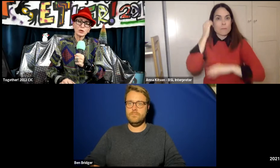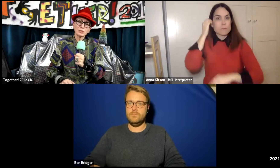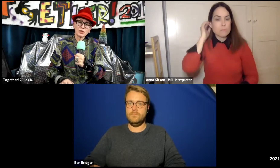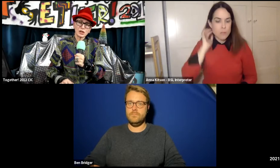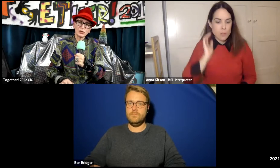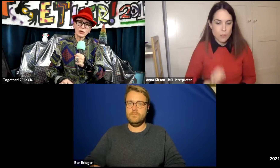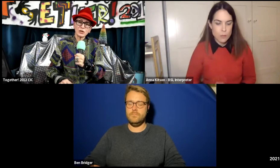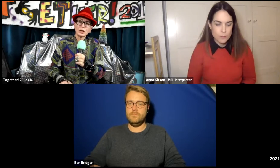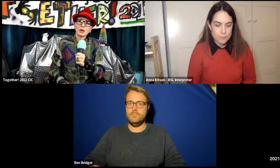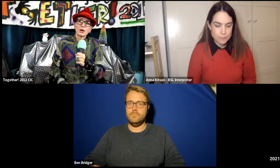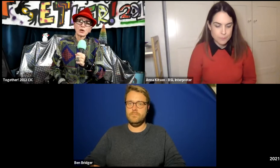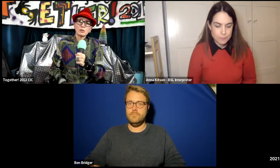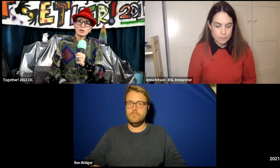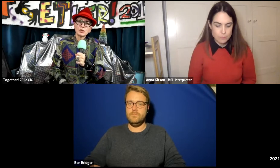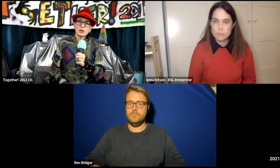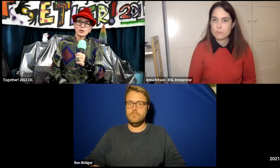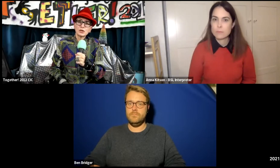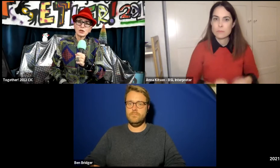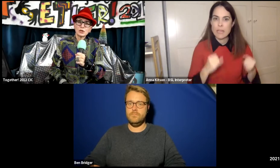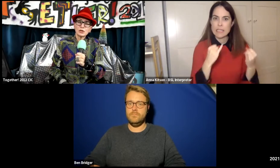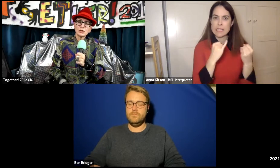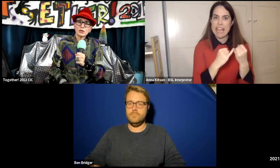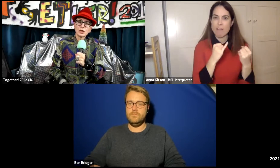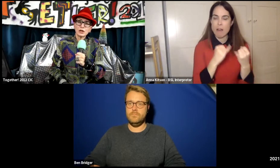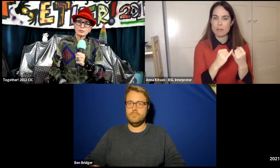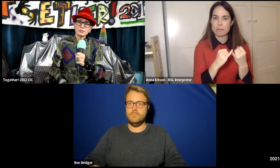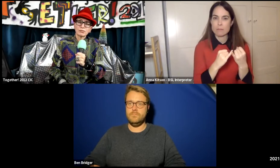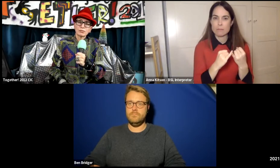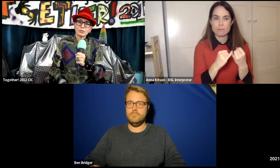welcome Sterre, I'm just going to allow